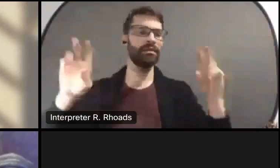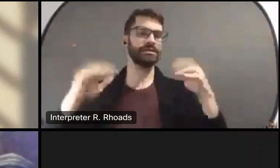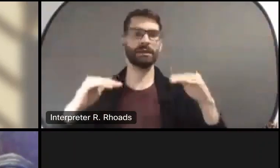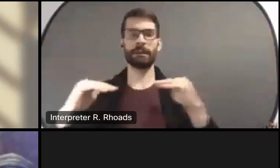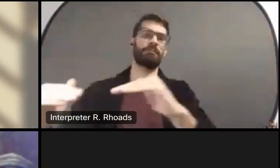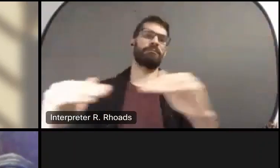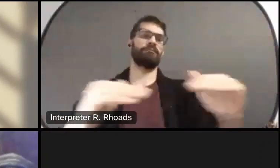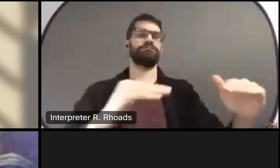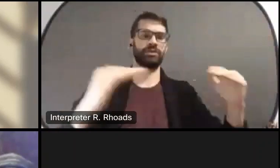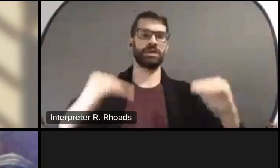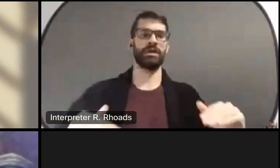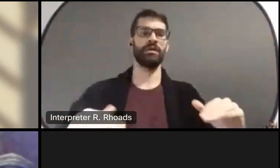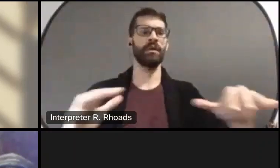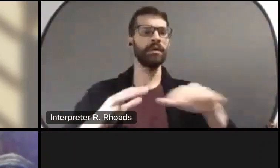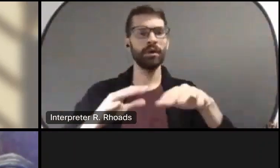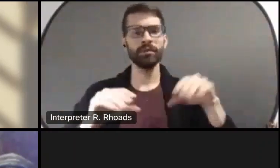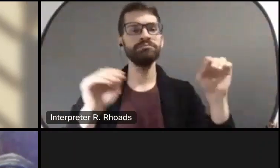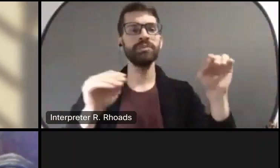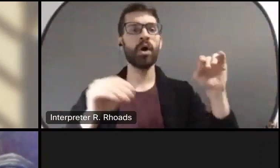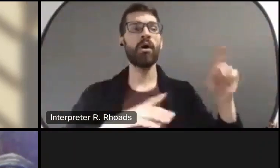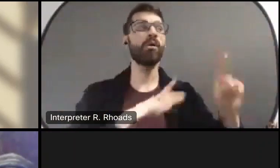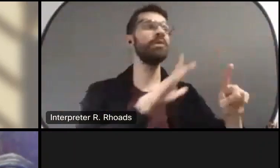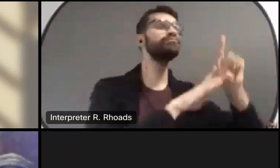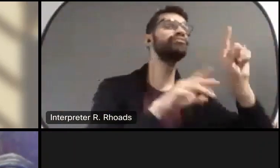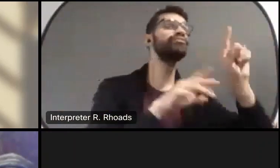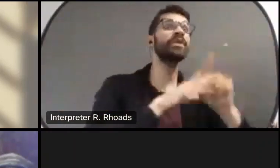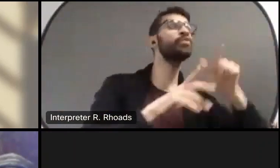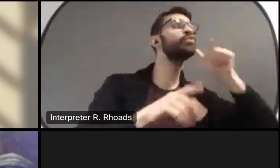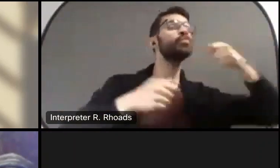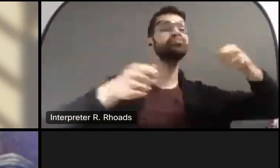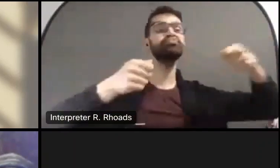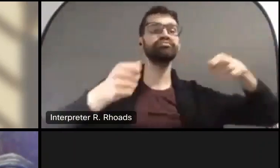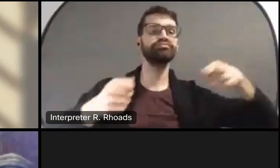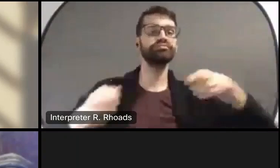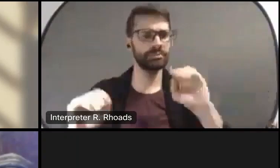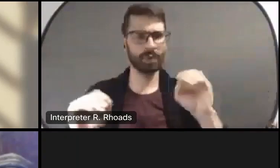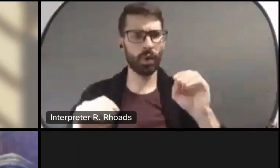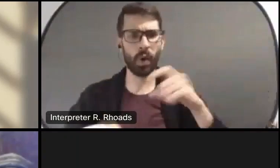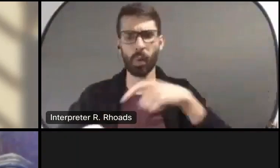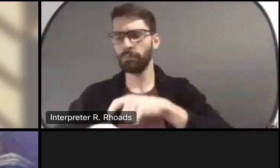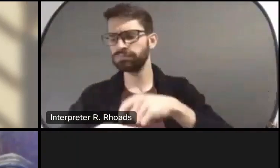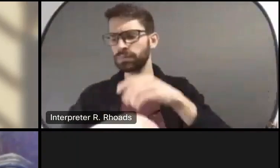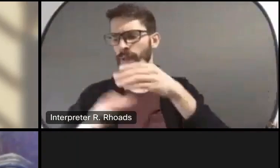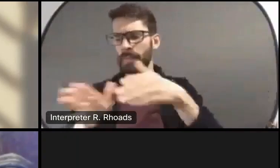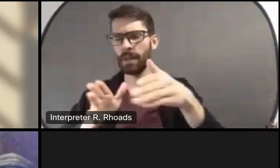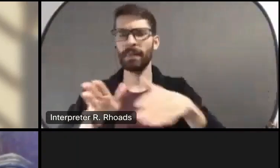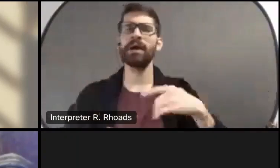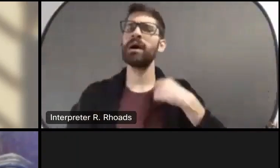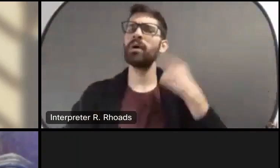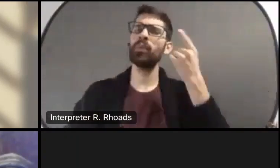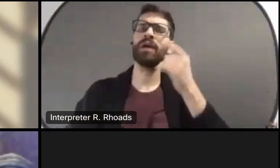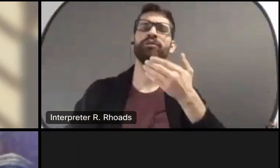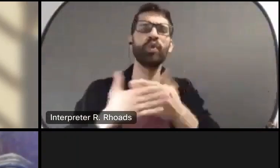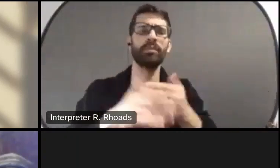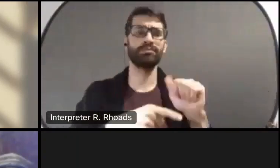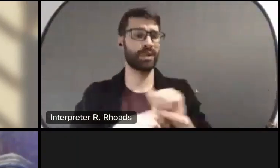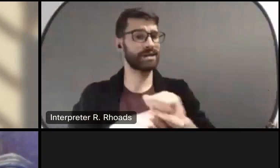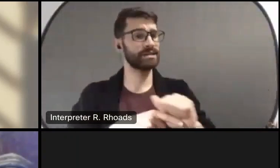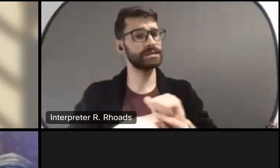moderate who's speaking and when? I think good practice is of course [to] use a webinar version